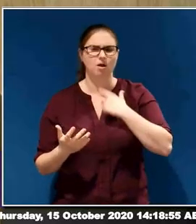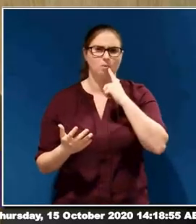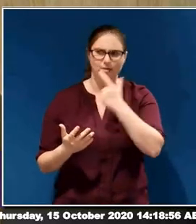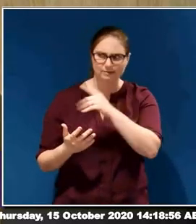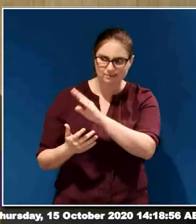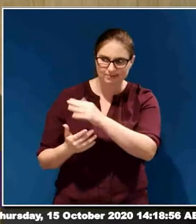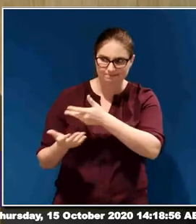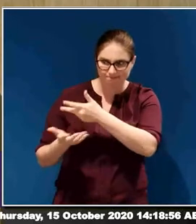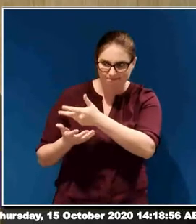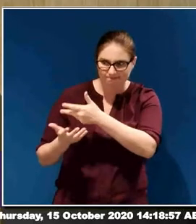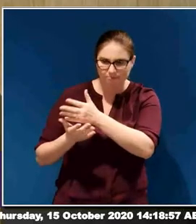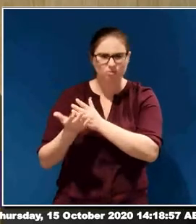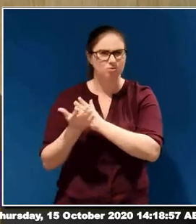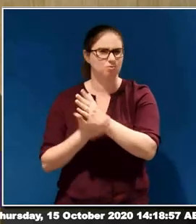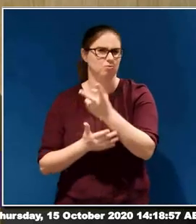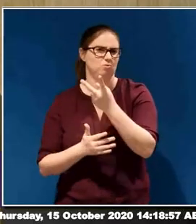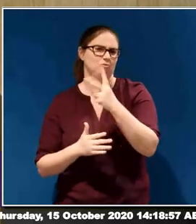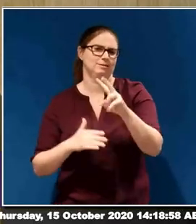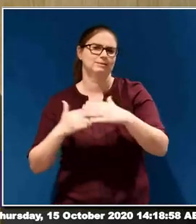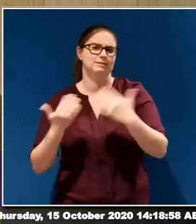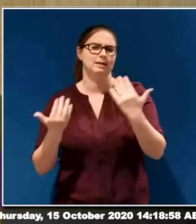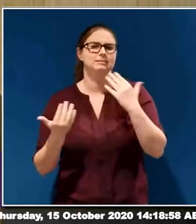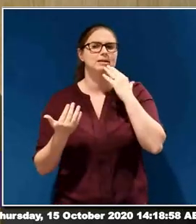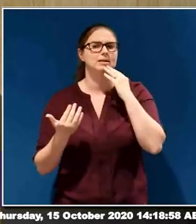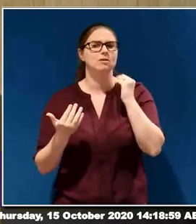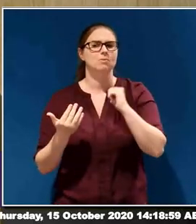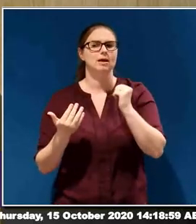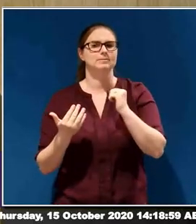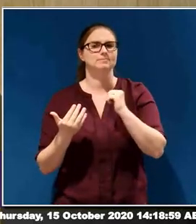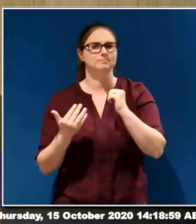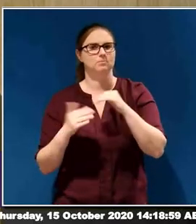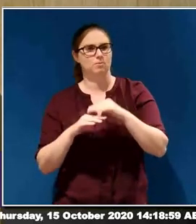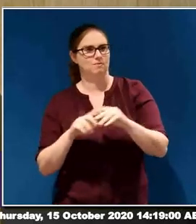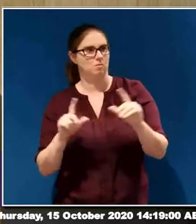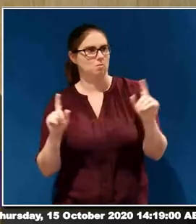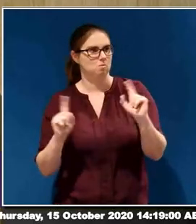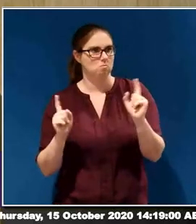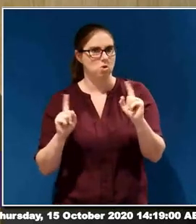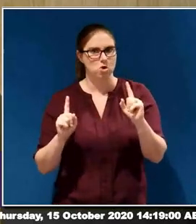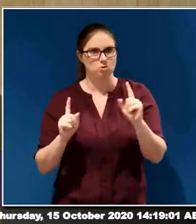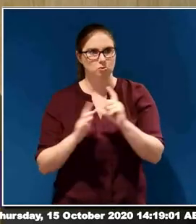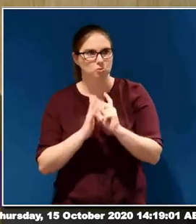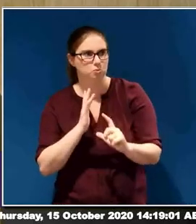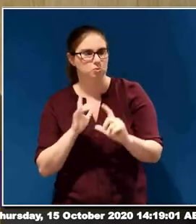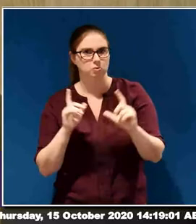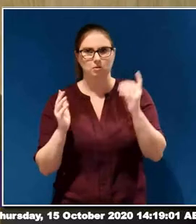about where to - what should we do, think about what happens if you go back, what do we need to do differently.